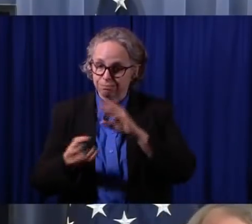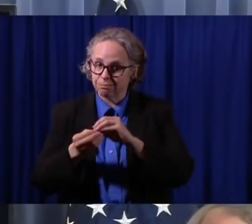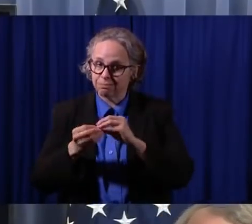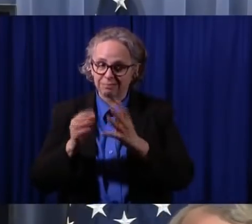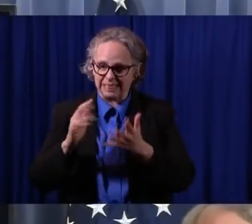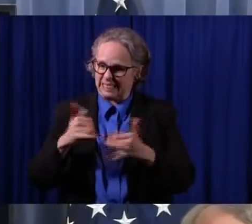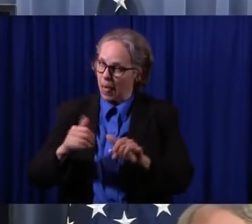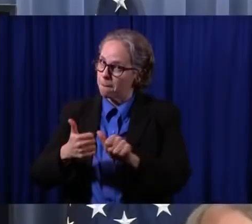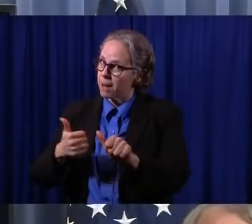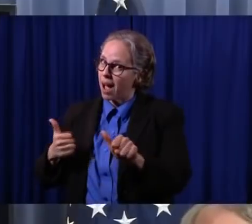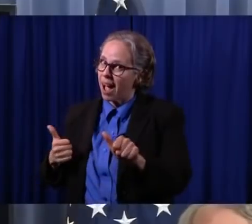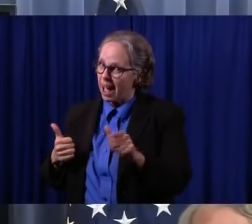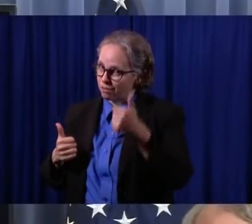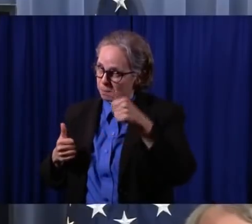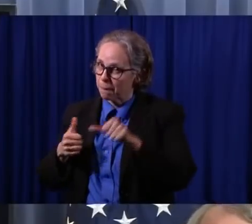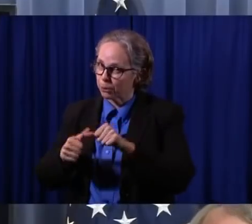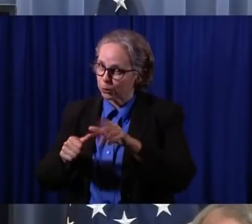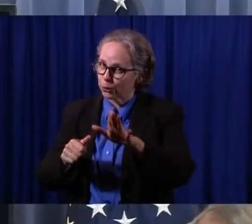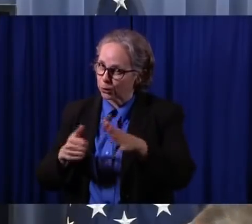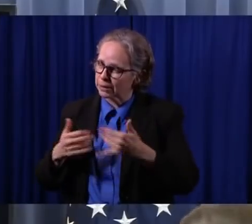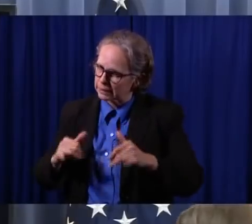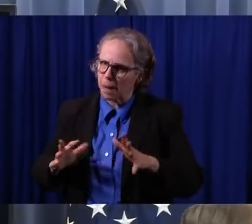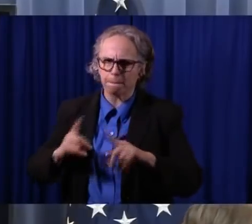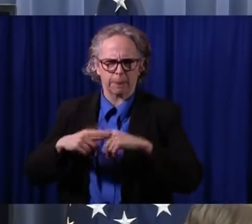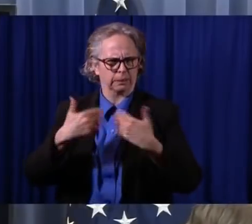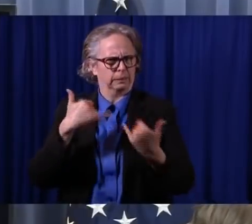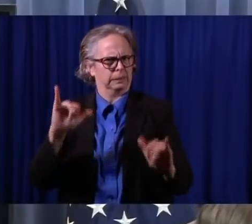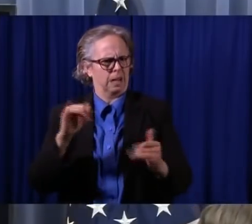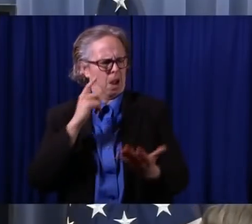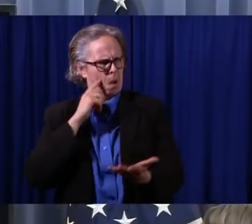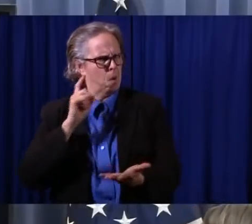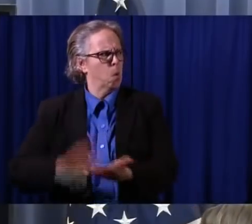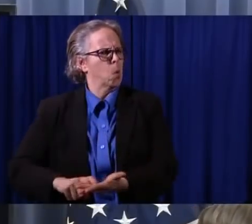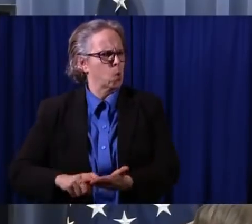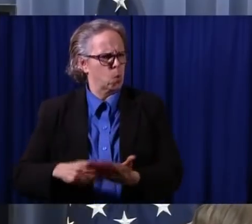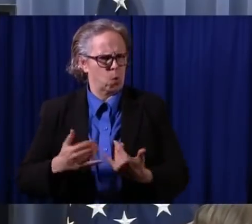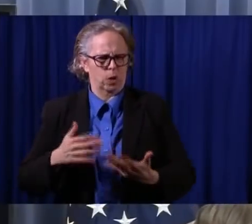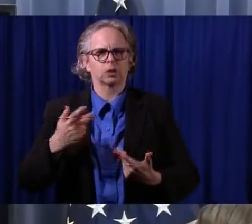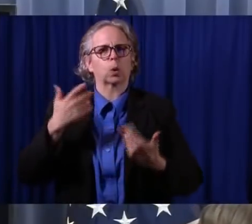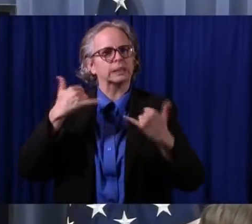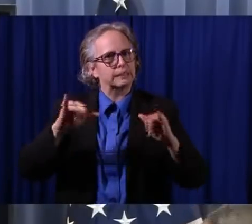AGAIN, YOU CAN SEE A JUMP. AGAIN, THESE NUMBERS ARE NOT COMPLETE.